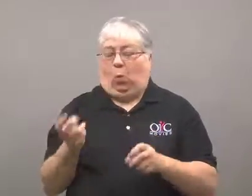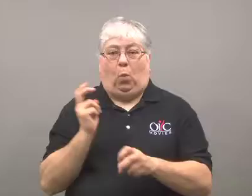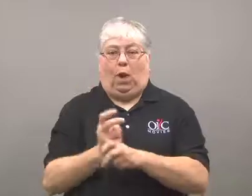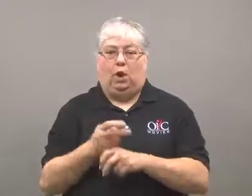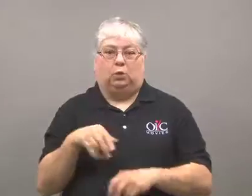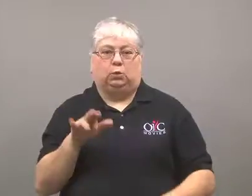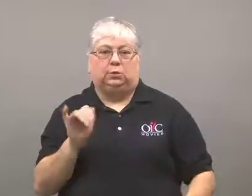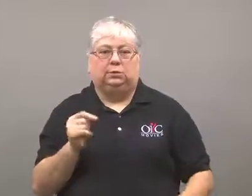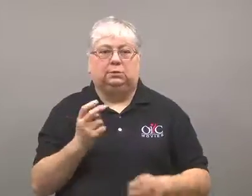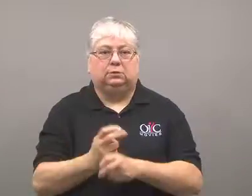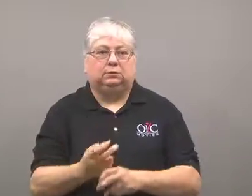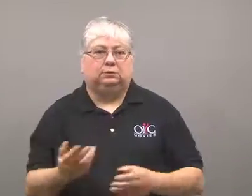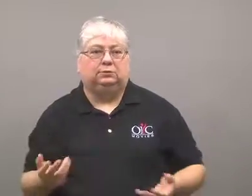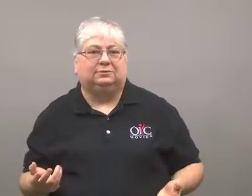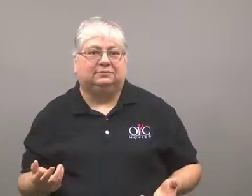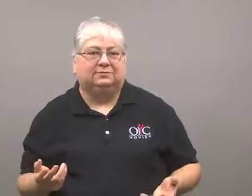This makes it very difficult to quit.